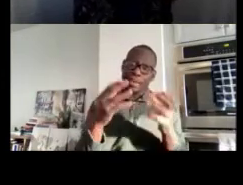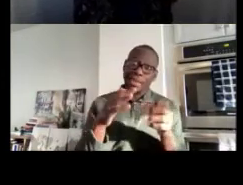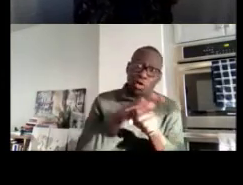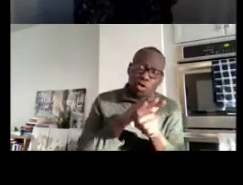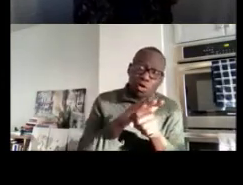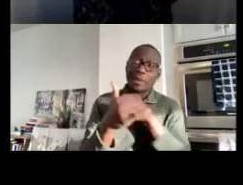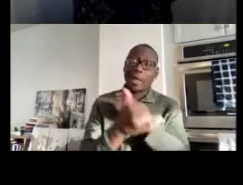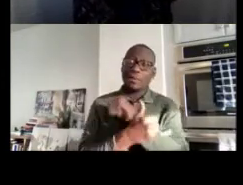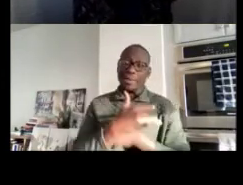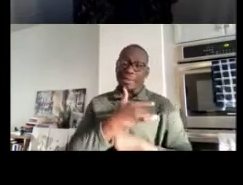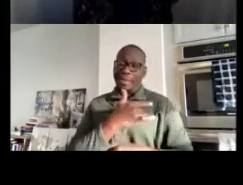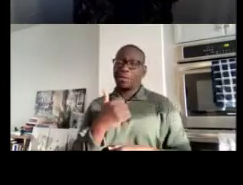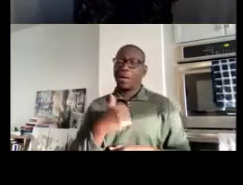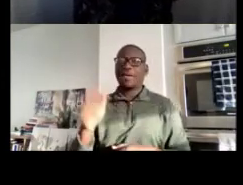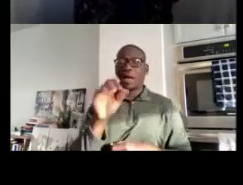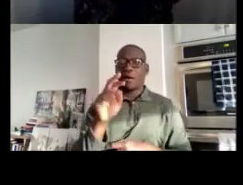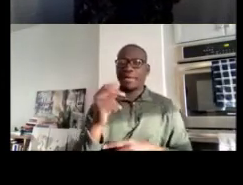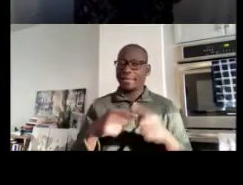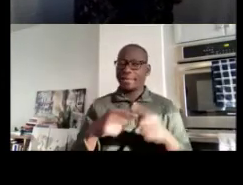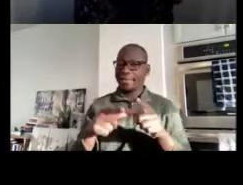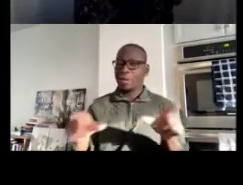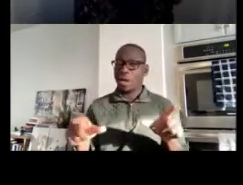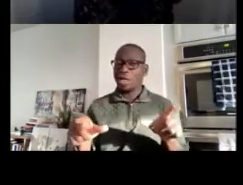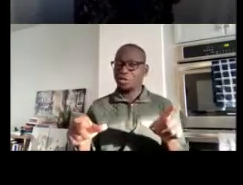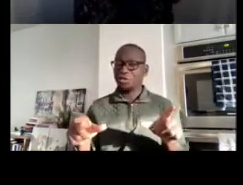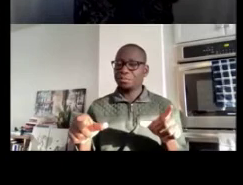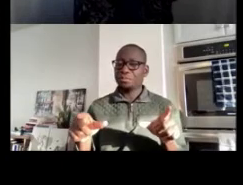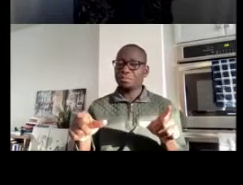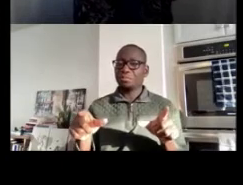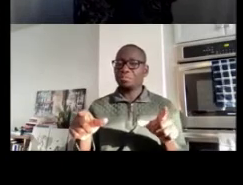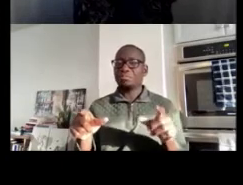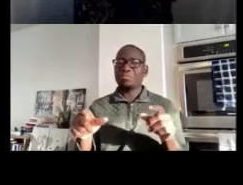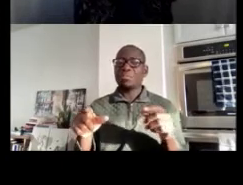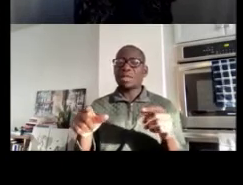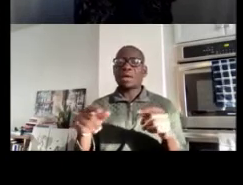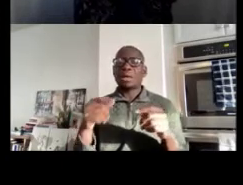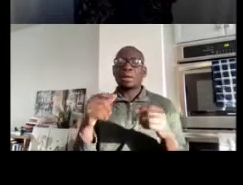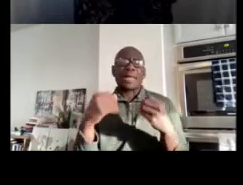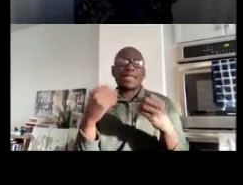Every country, many locations even within a country, have their own sign language.